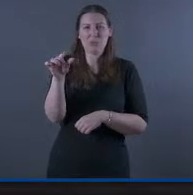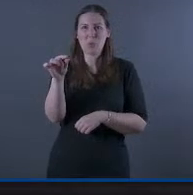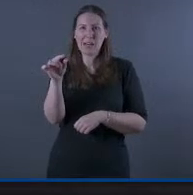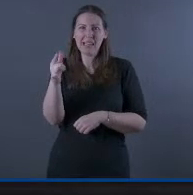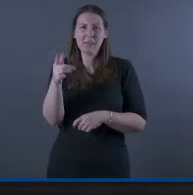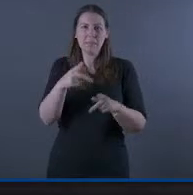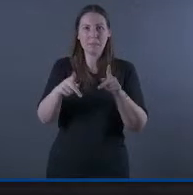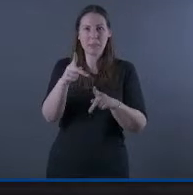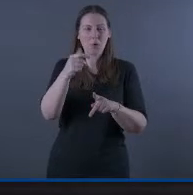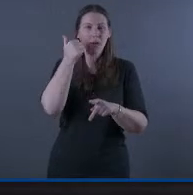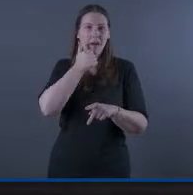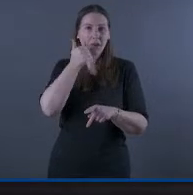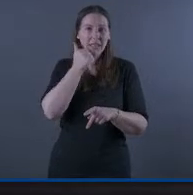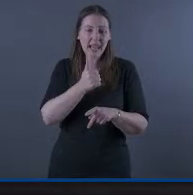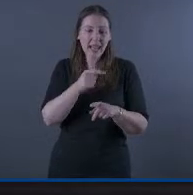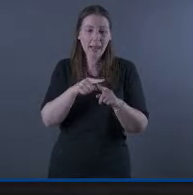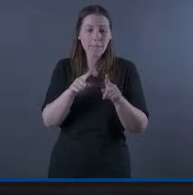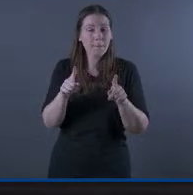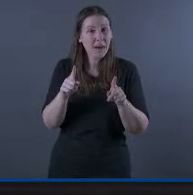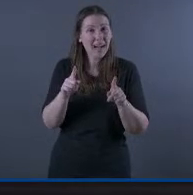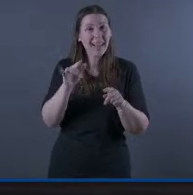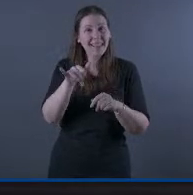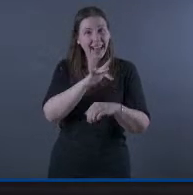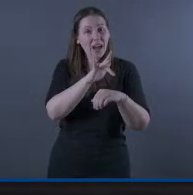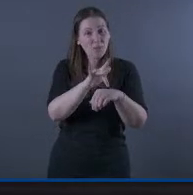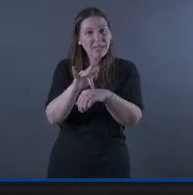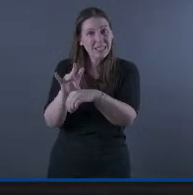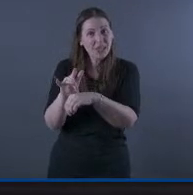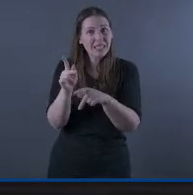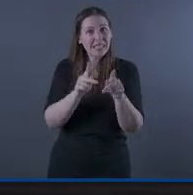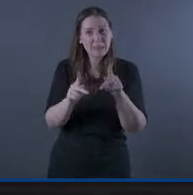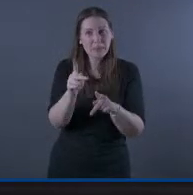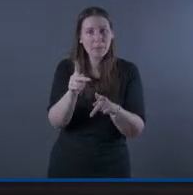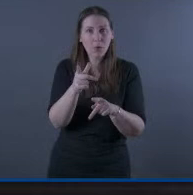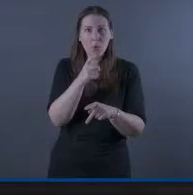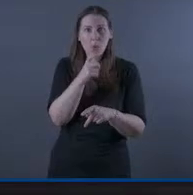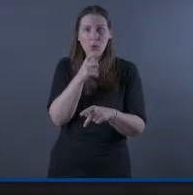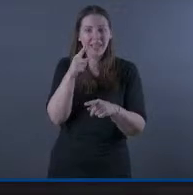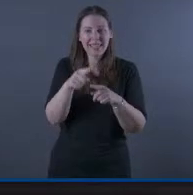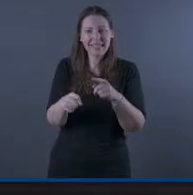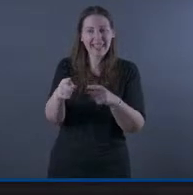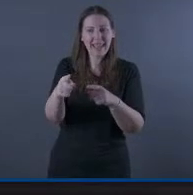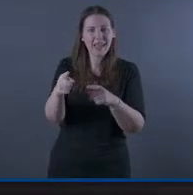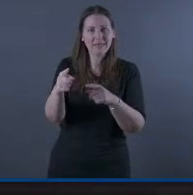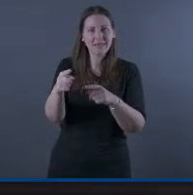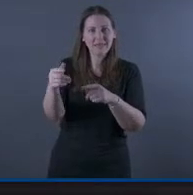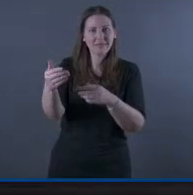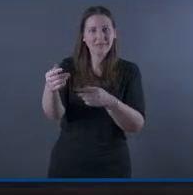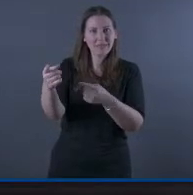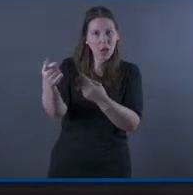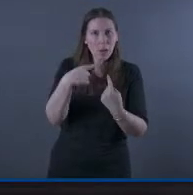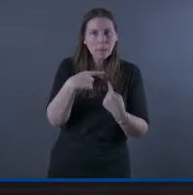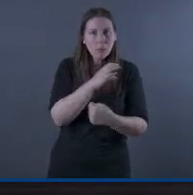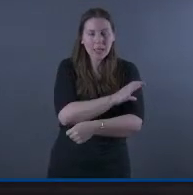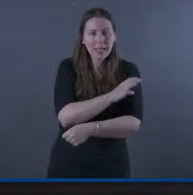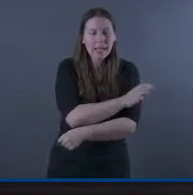without that mobile option, they may not be vaccinated. We also know that there are other providers that have mobile vaccine,